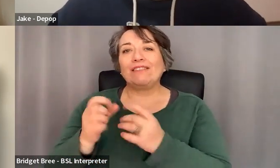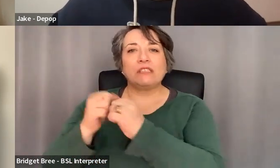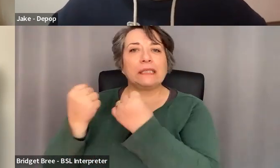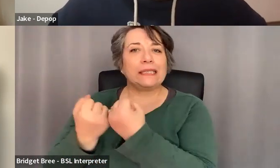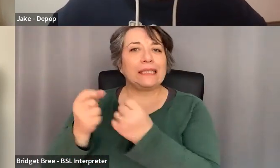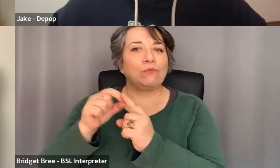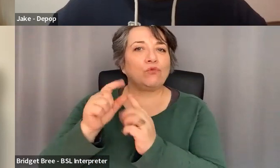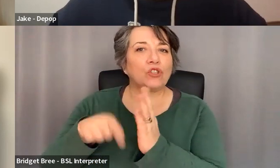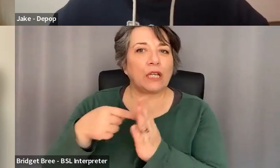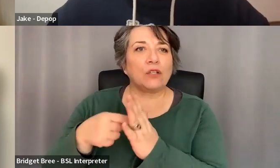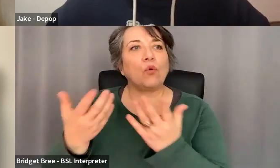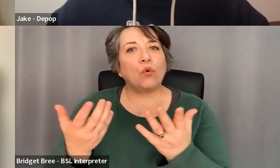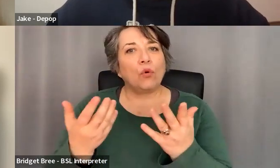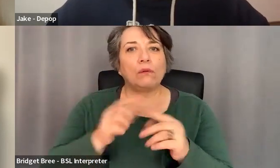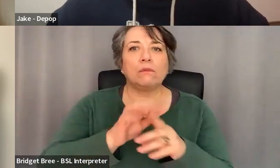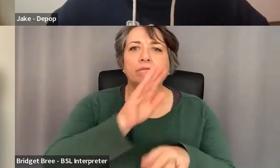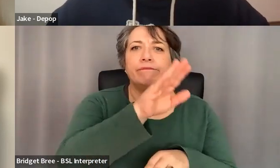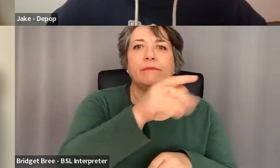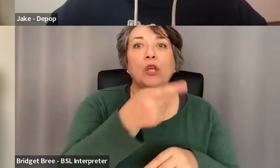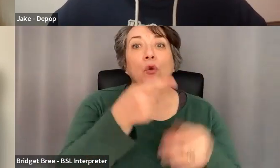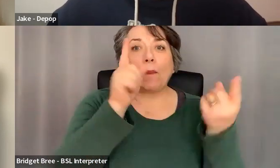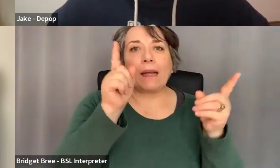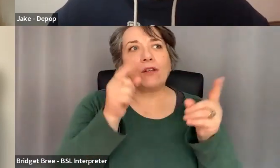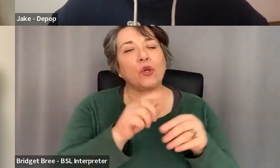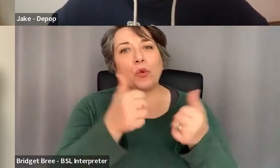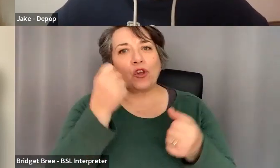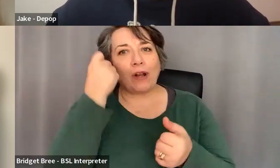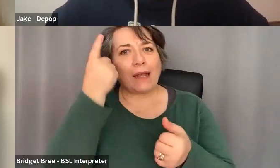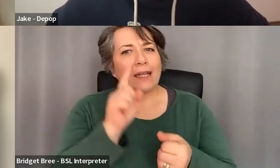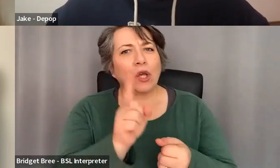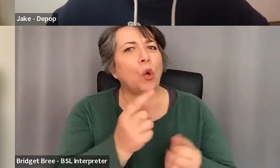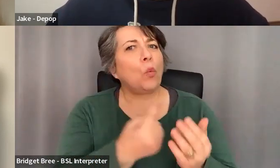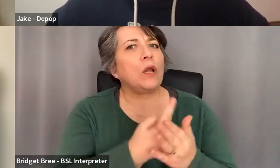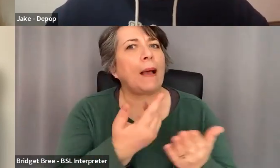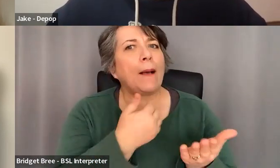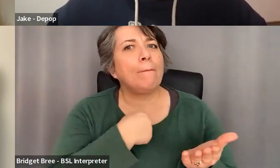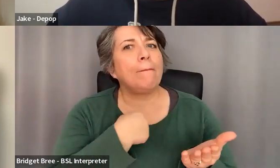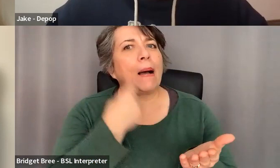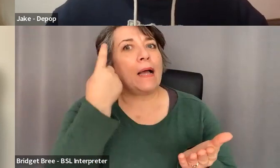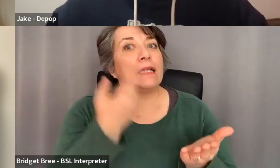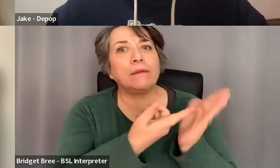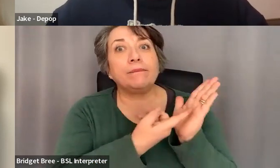Whether that's getting involved, and coming to your manager with a good And then running with it. There's so much growth opportunity. And I think that's what I really enjoy most about working here.